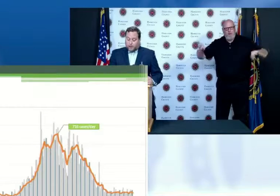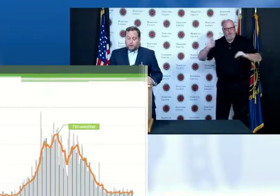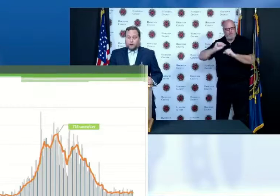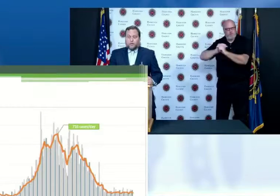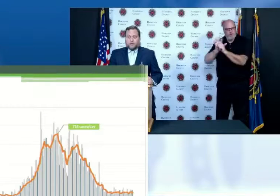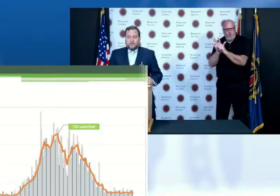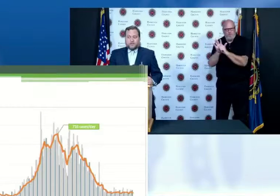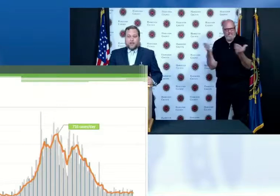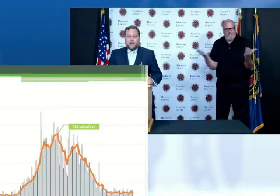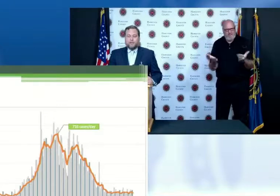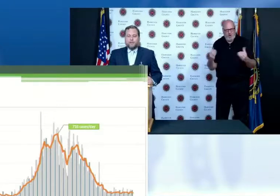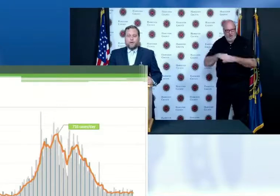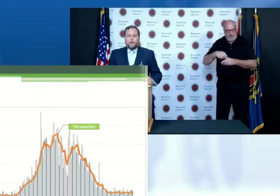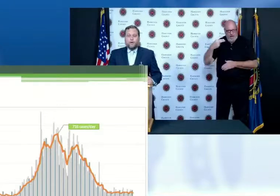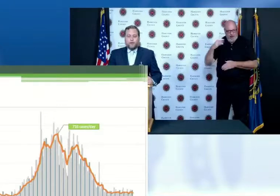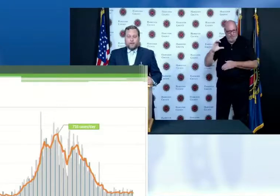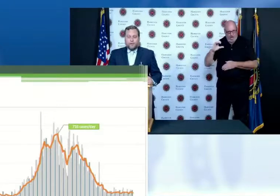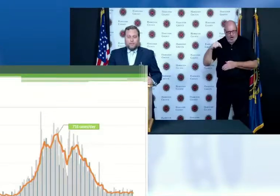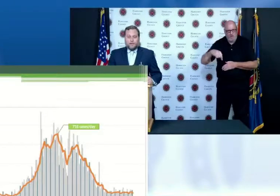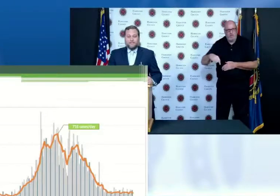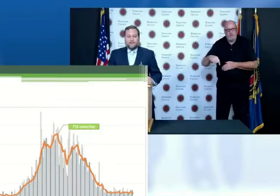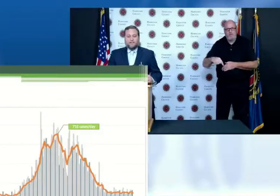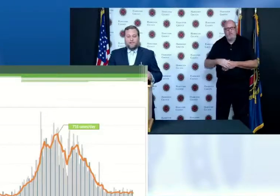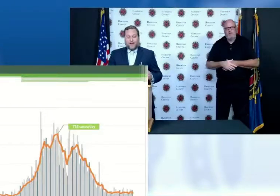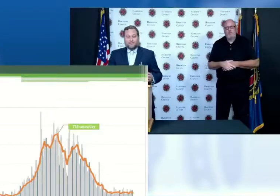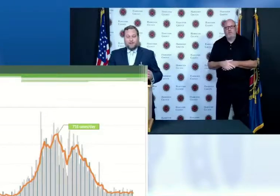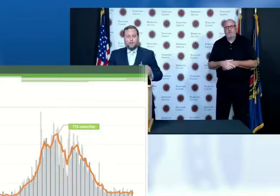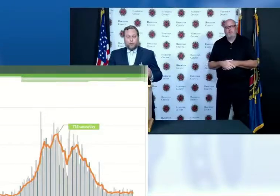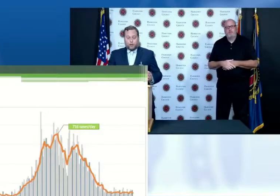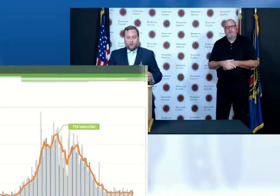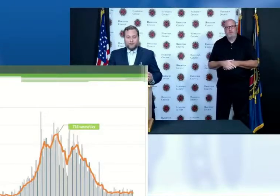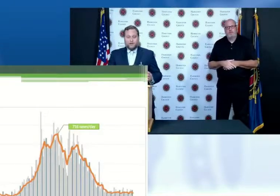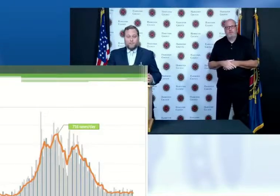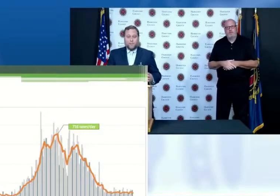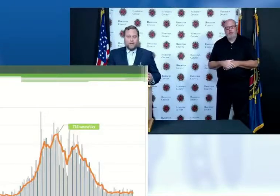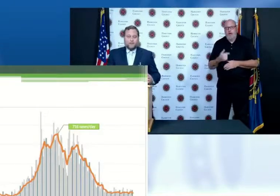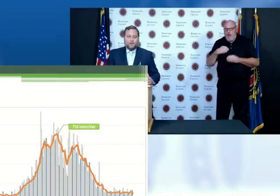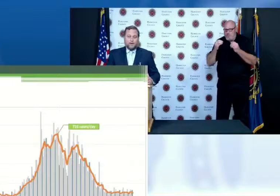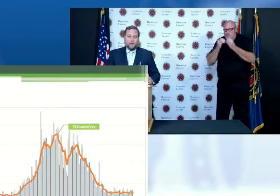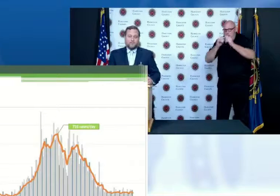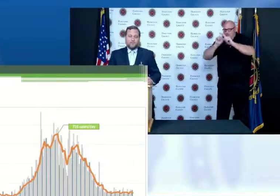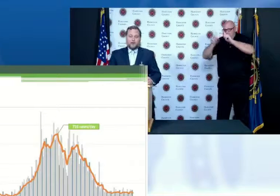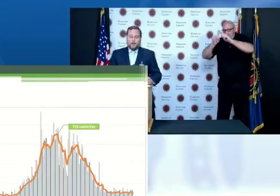the good news is everything we know about them is that the vaccine works in combating the variants